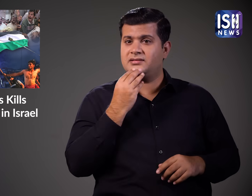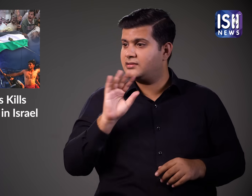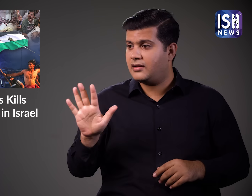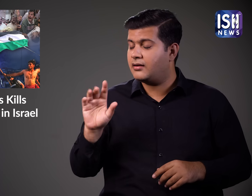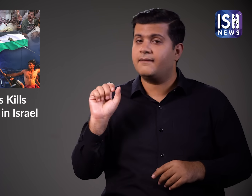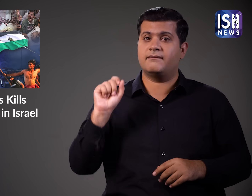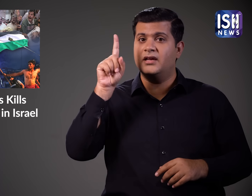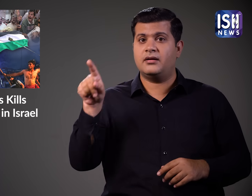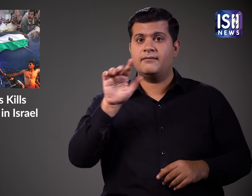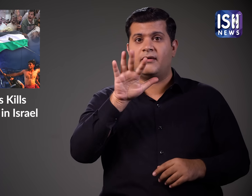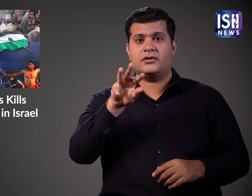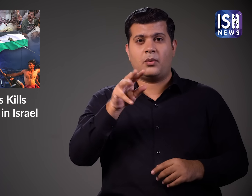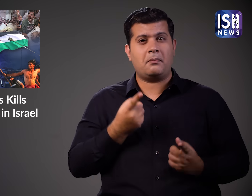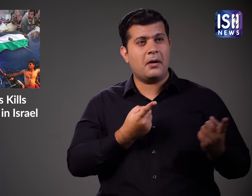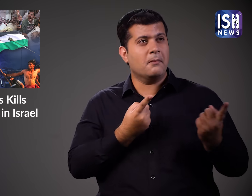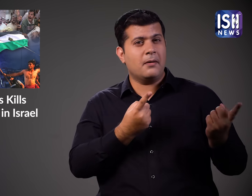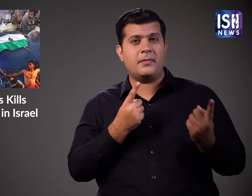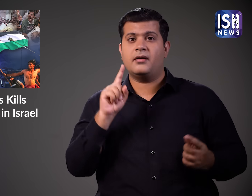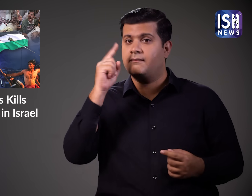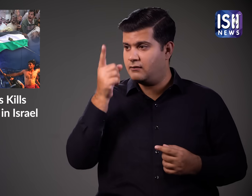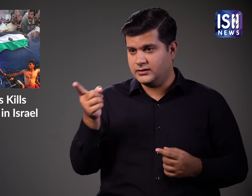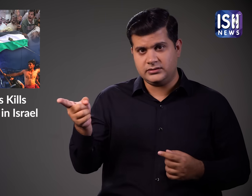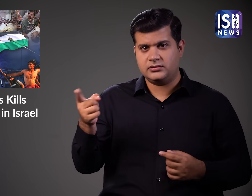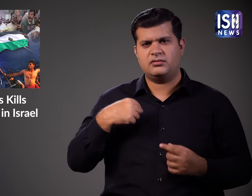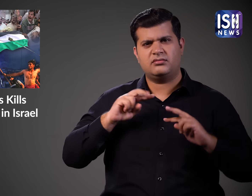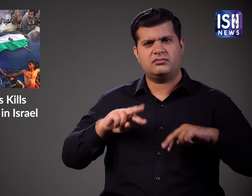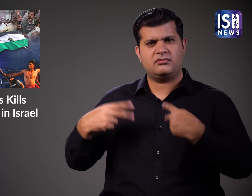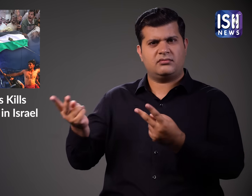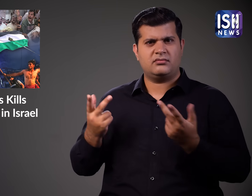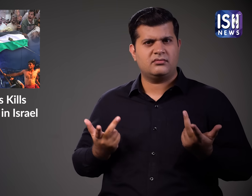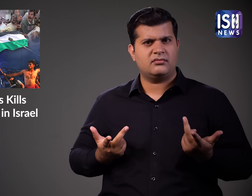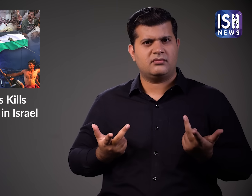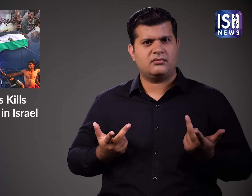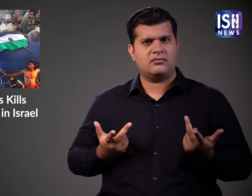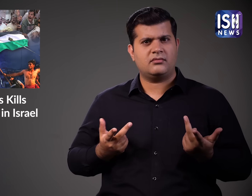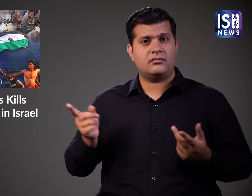Israel responded that the war was initiated by Hamas when they fired 5000 rockets and now Israel is only countering it.